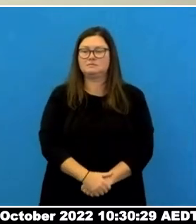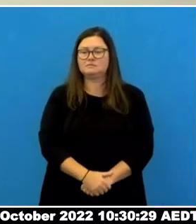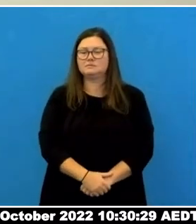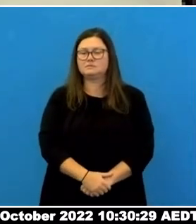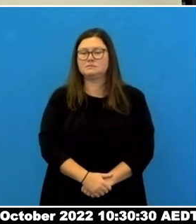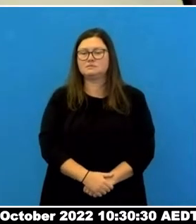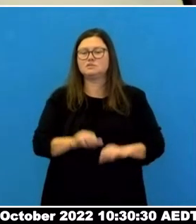Yes.